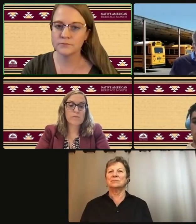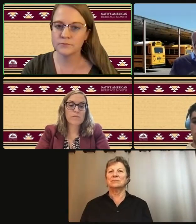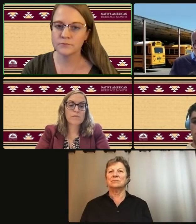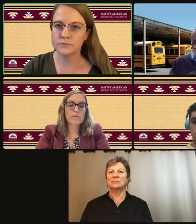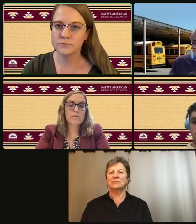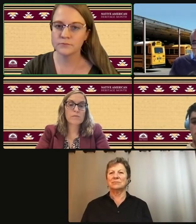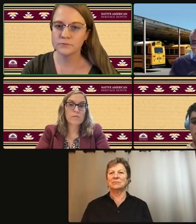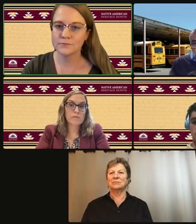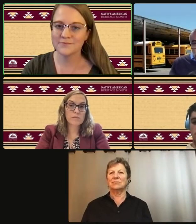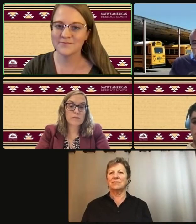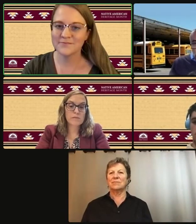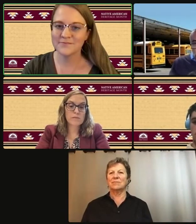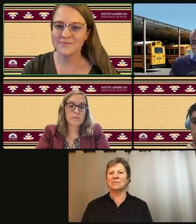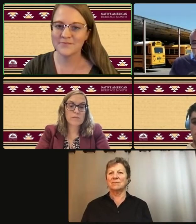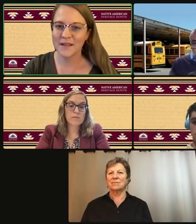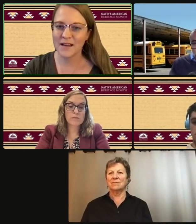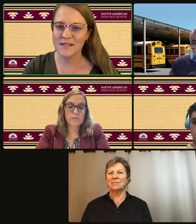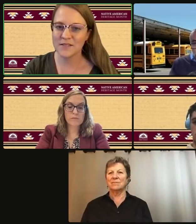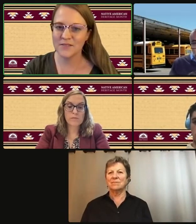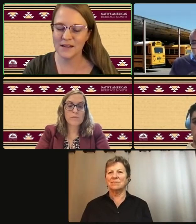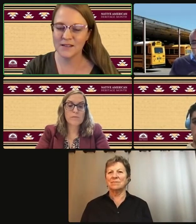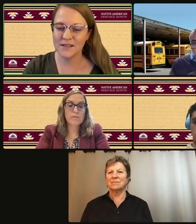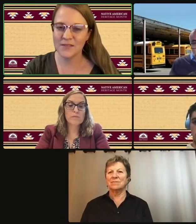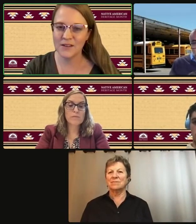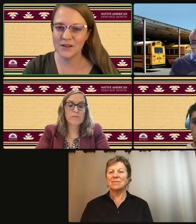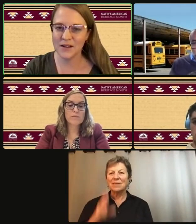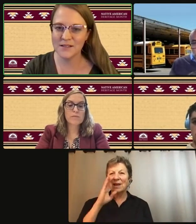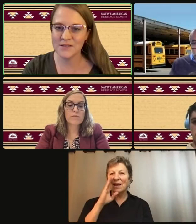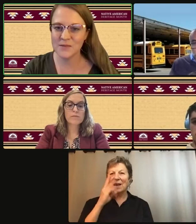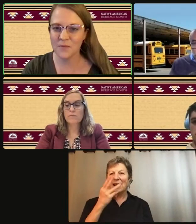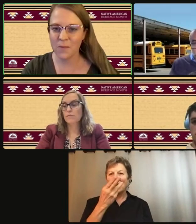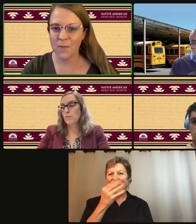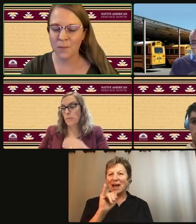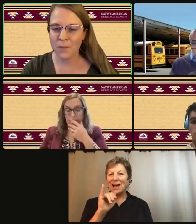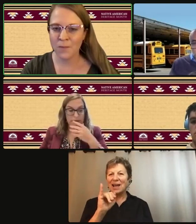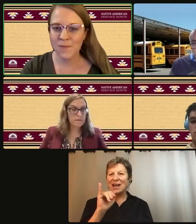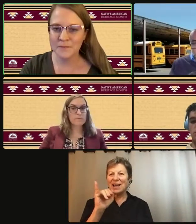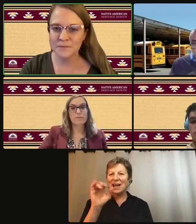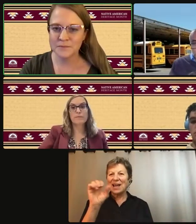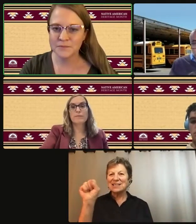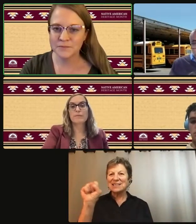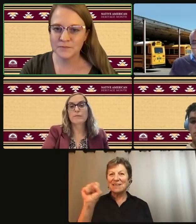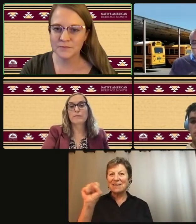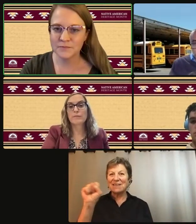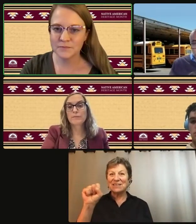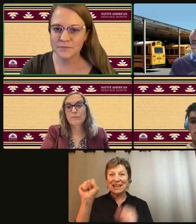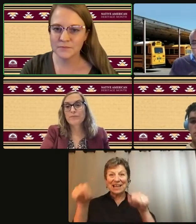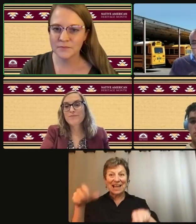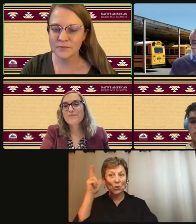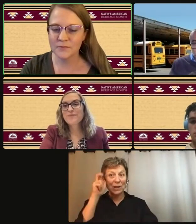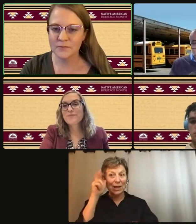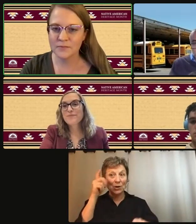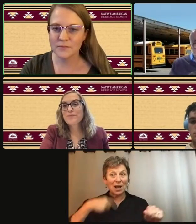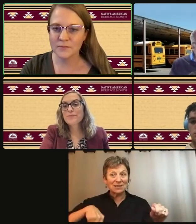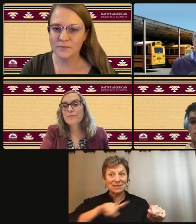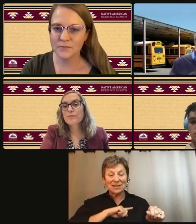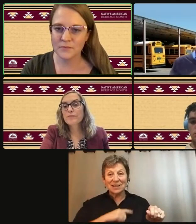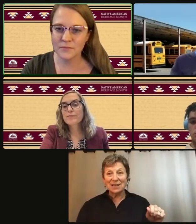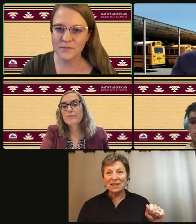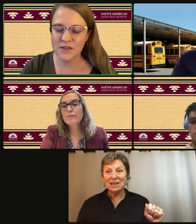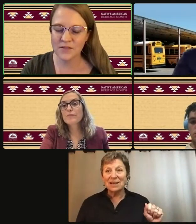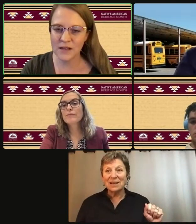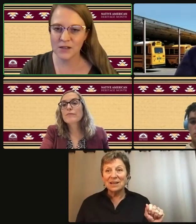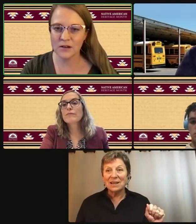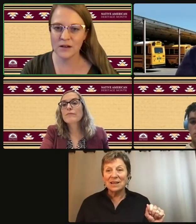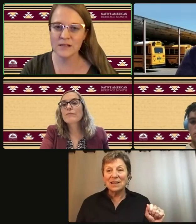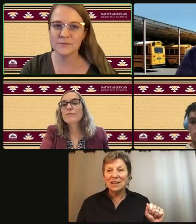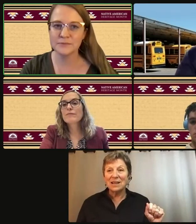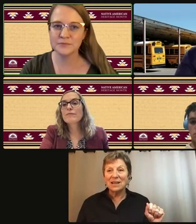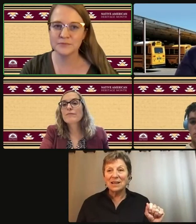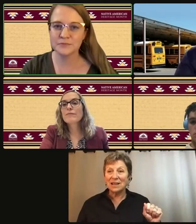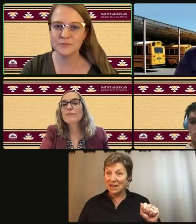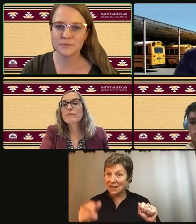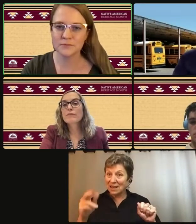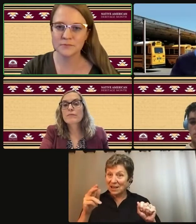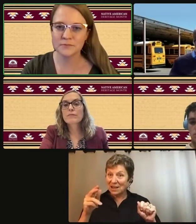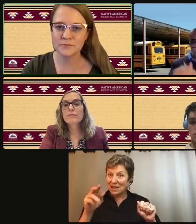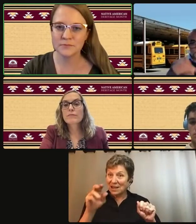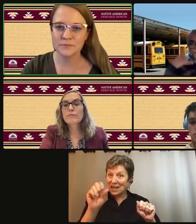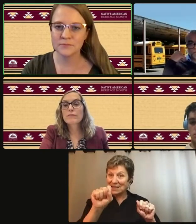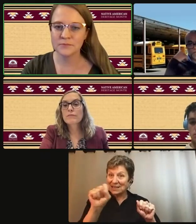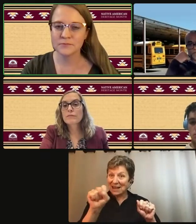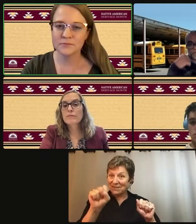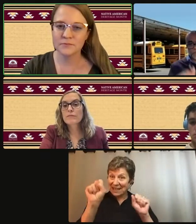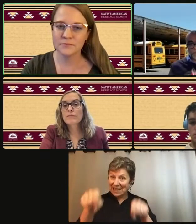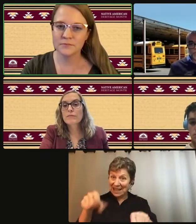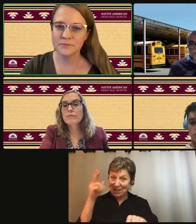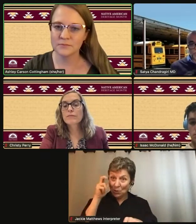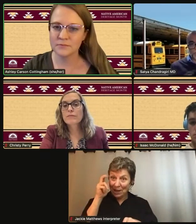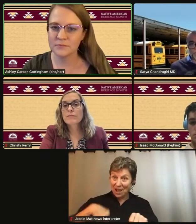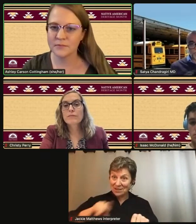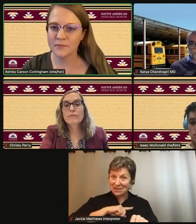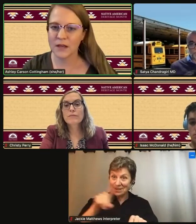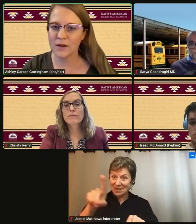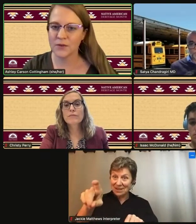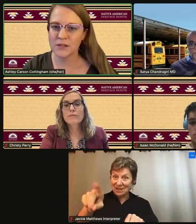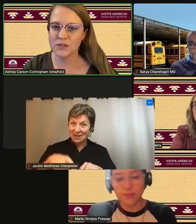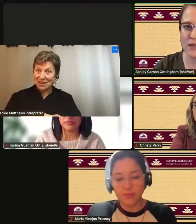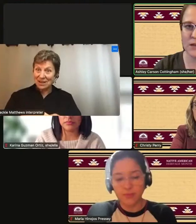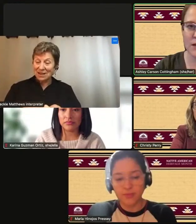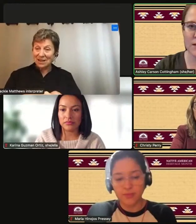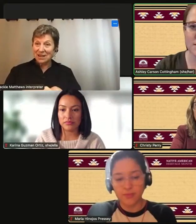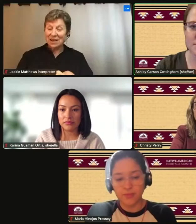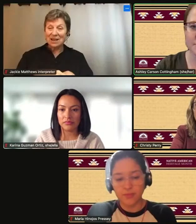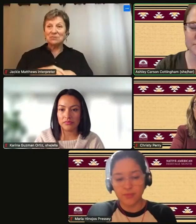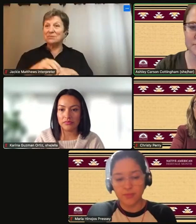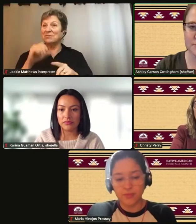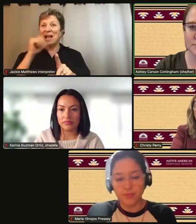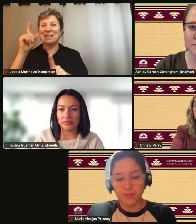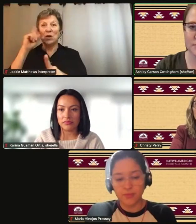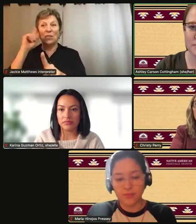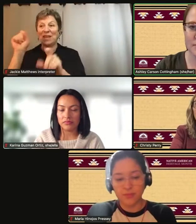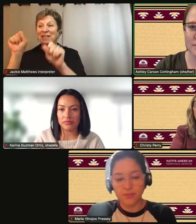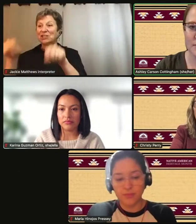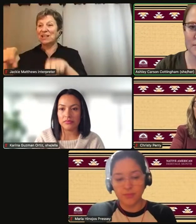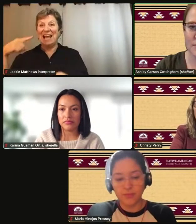OK.